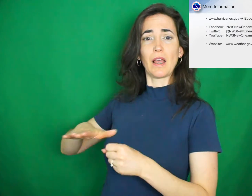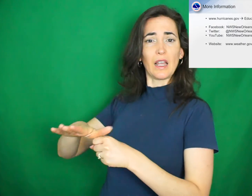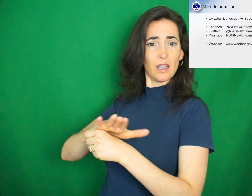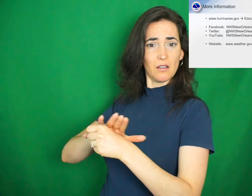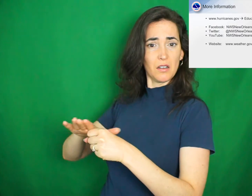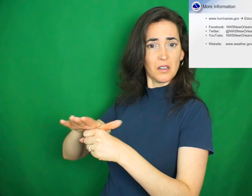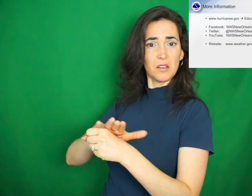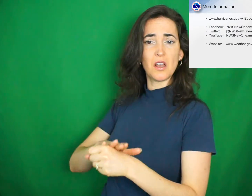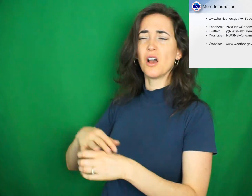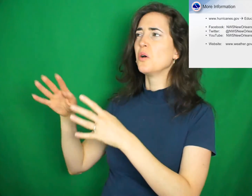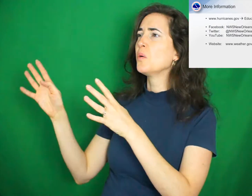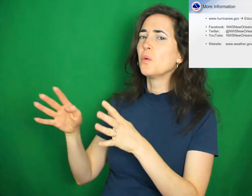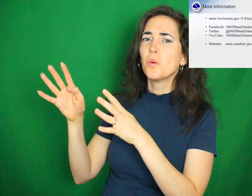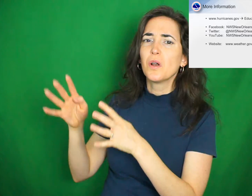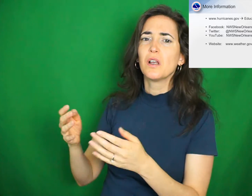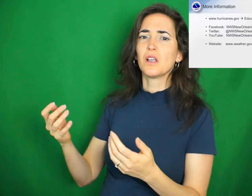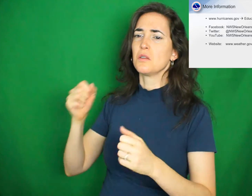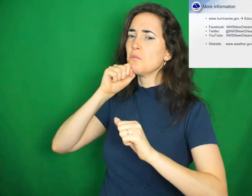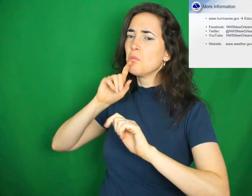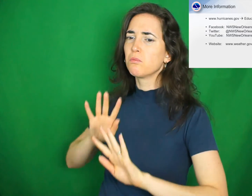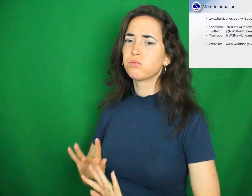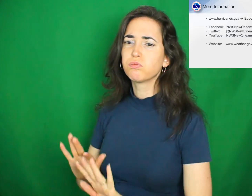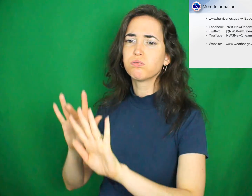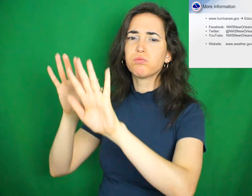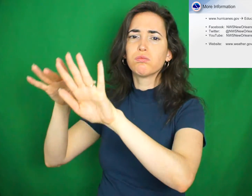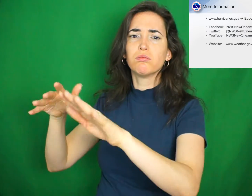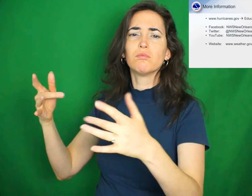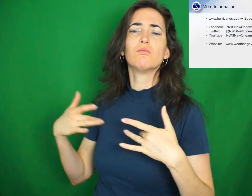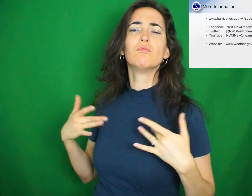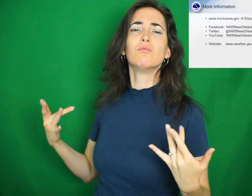Our handle on Facebook, Twitter and YouTube is NWSNewOrleans.